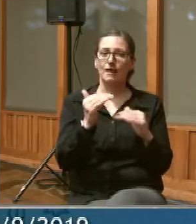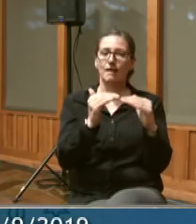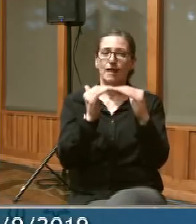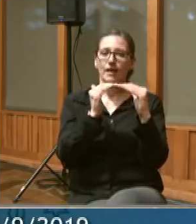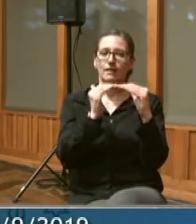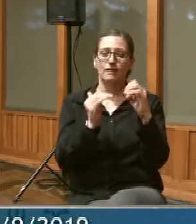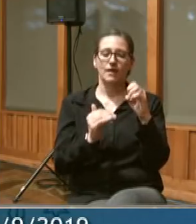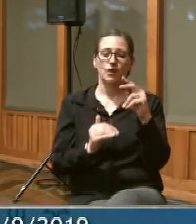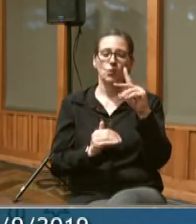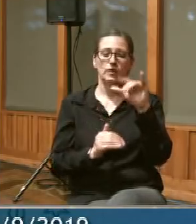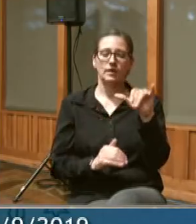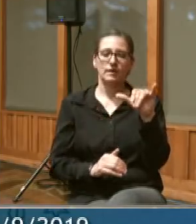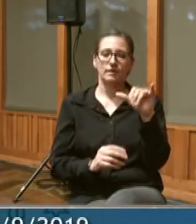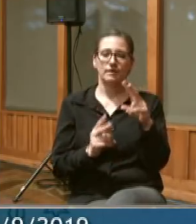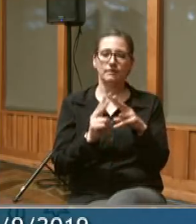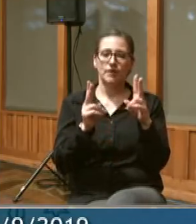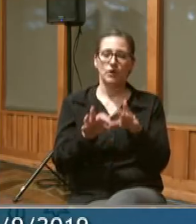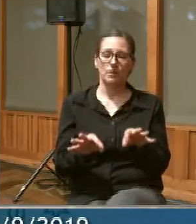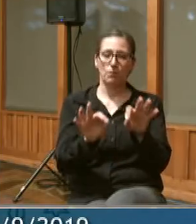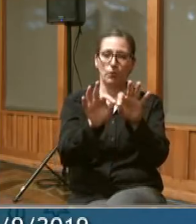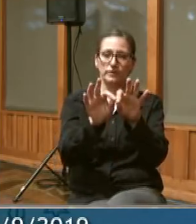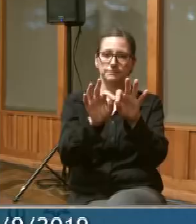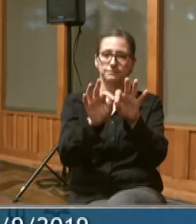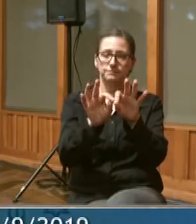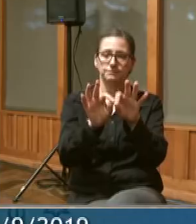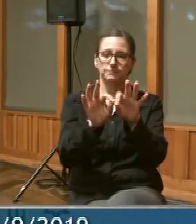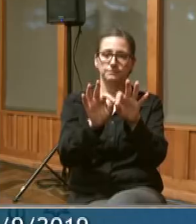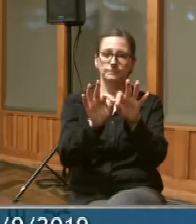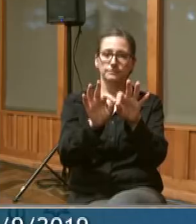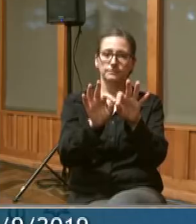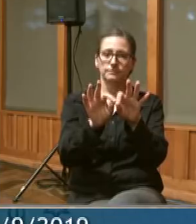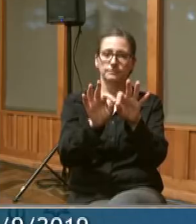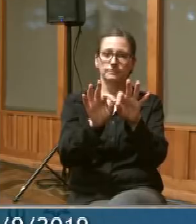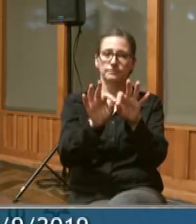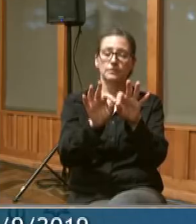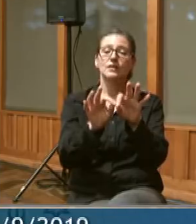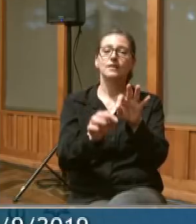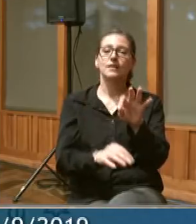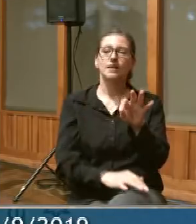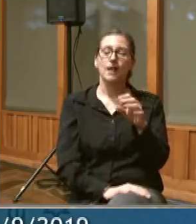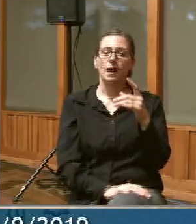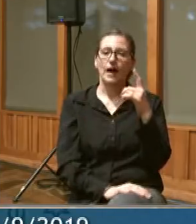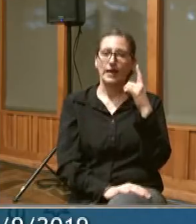I THINK THE MOST IMPORTANT THING TO KEEP IN MIND IS THAT EQUITY